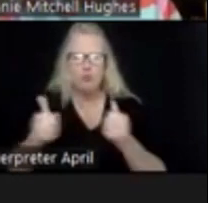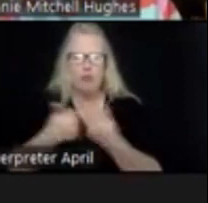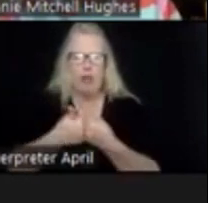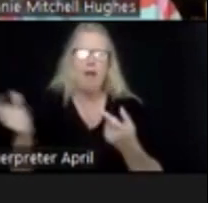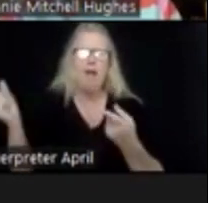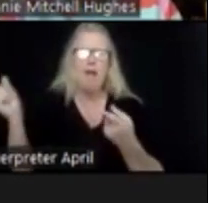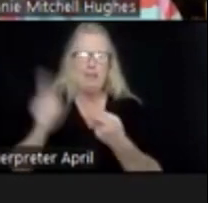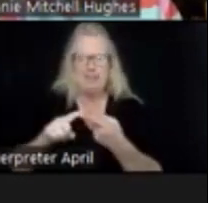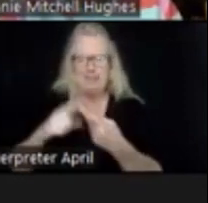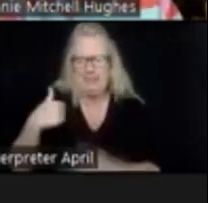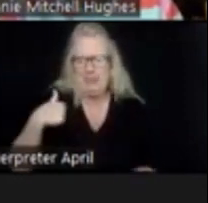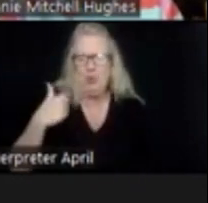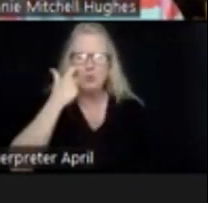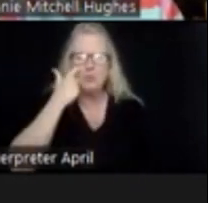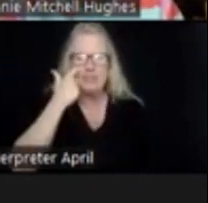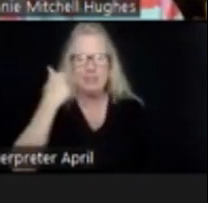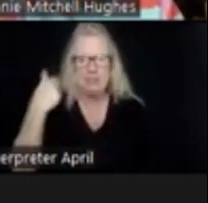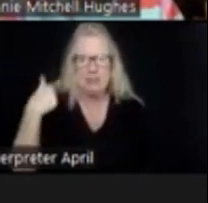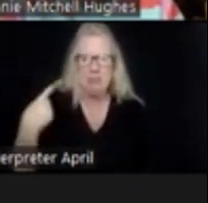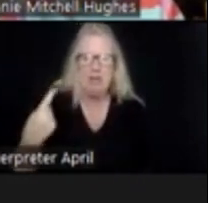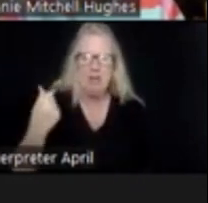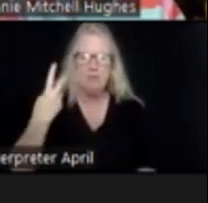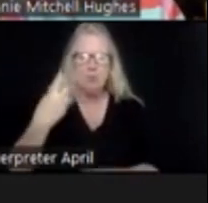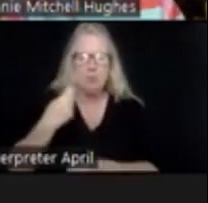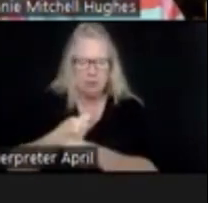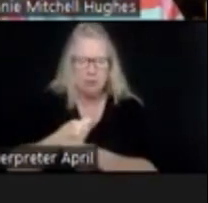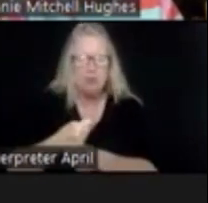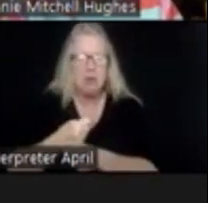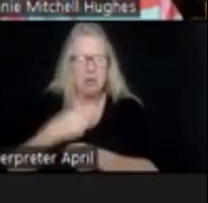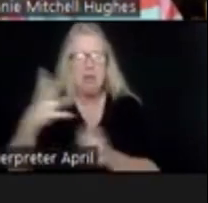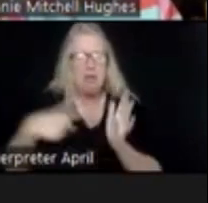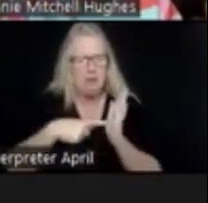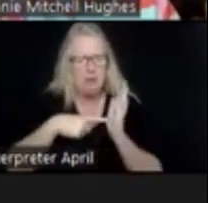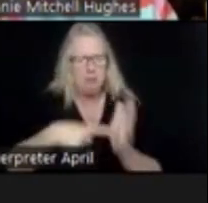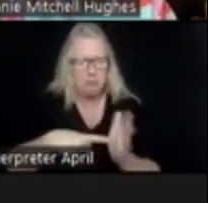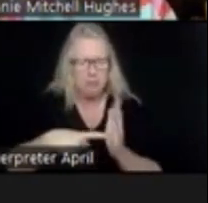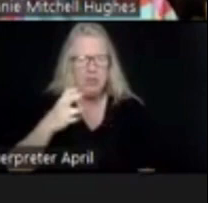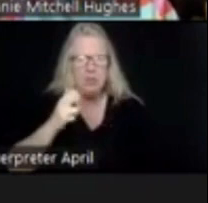LAST FEW YEARS AND DISCLOSED SHE WAS NOT SURE SHE SHOULD HAVE.